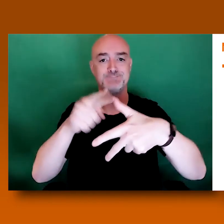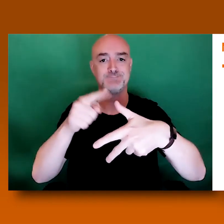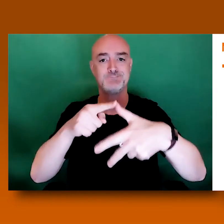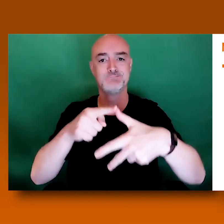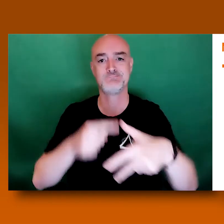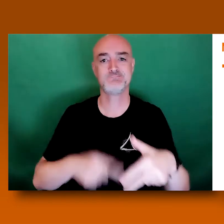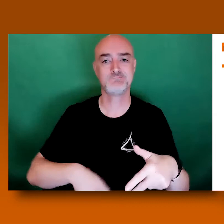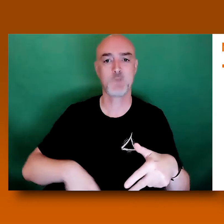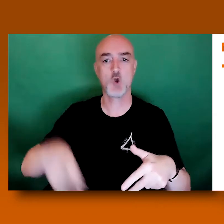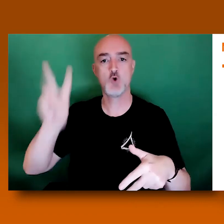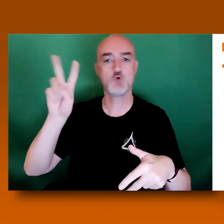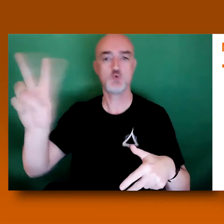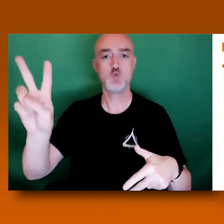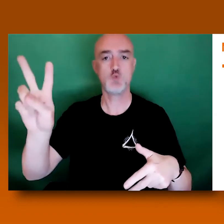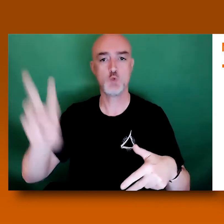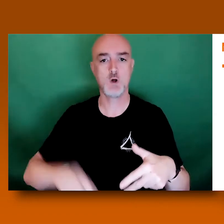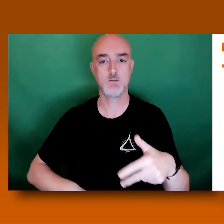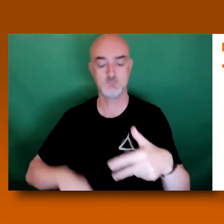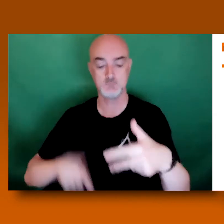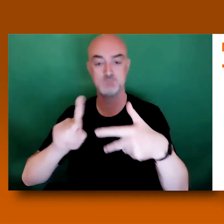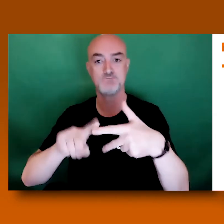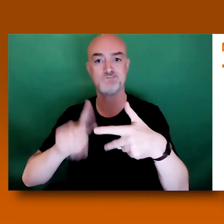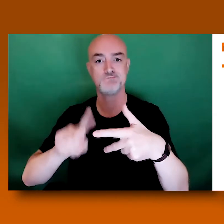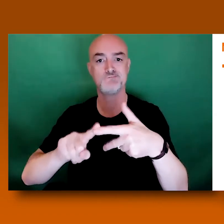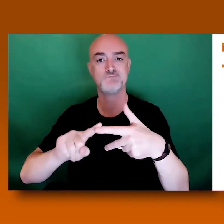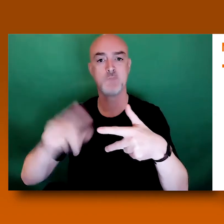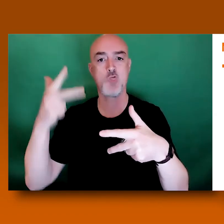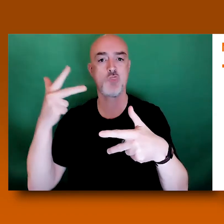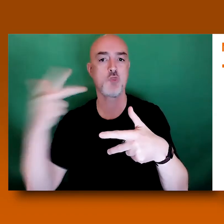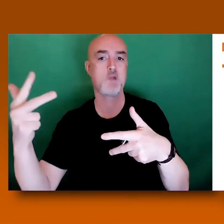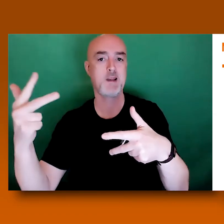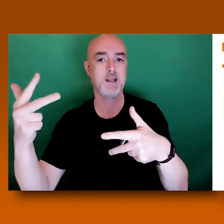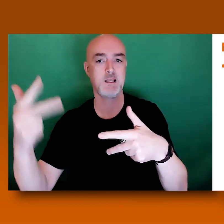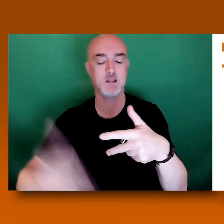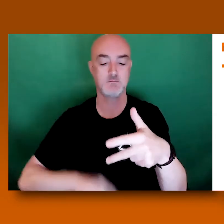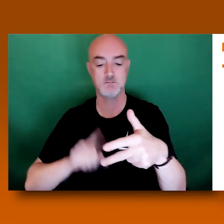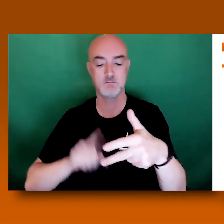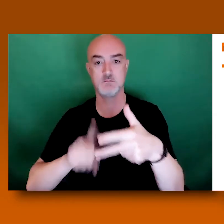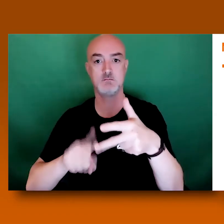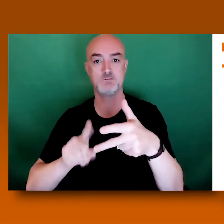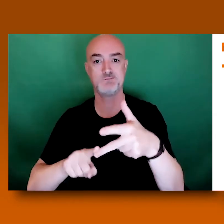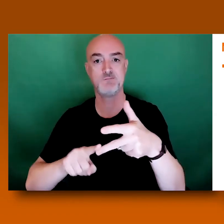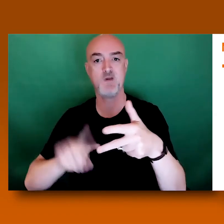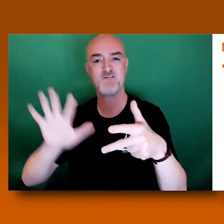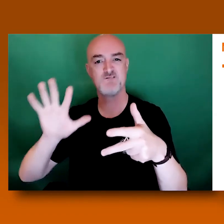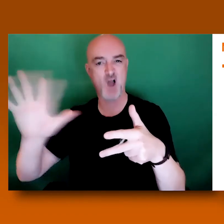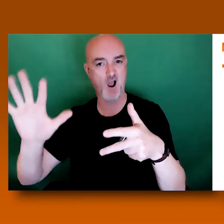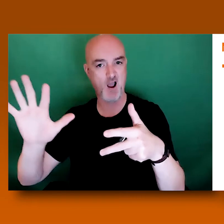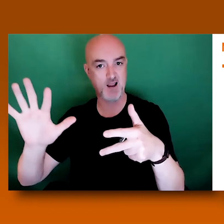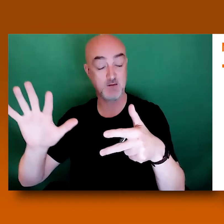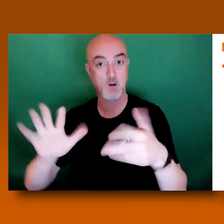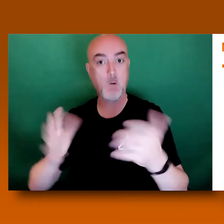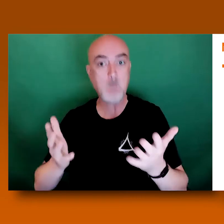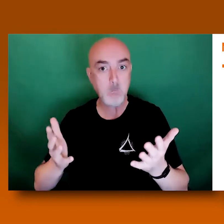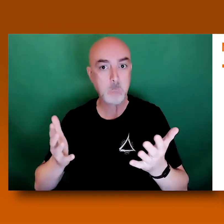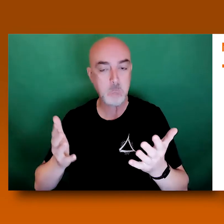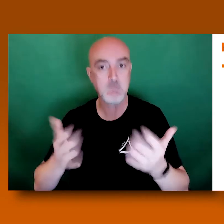reviewer 1 might say, "I rated this application at a two." The next one might say a 3. And then the third reviewer,